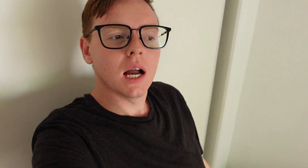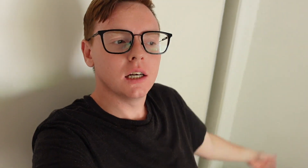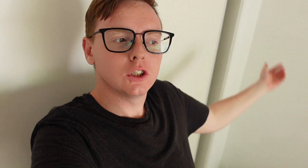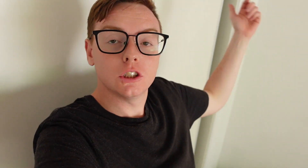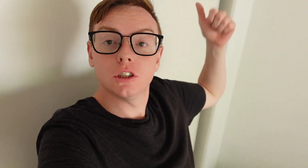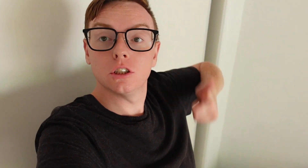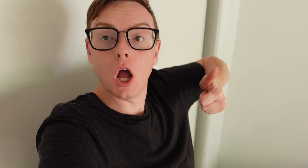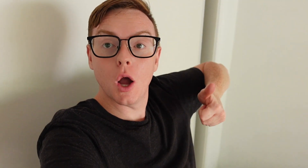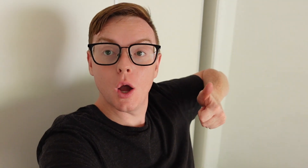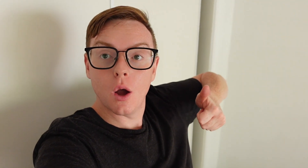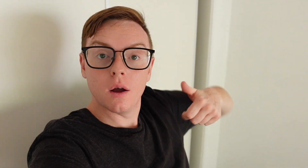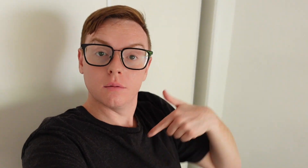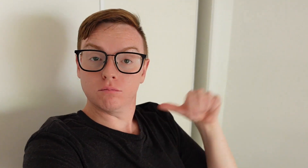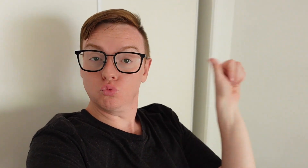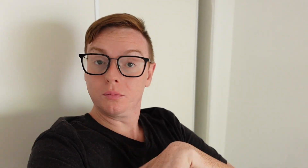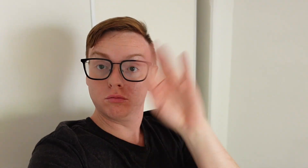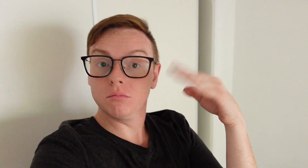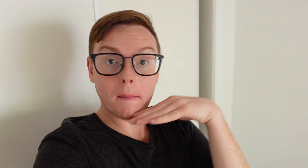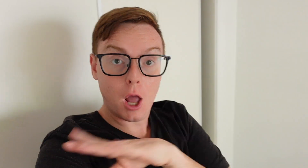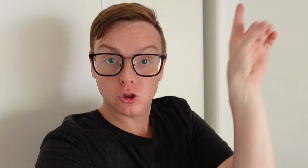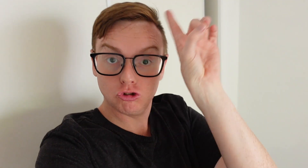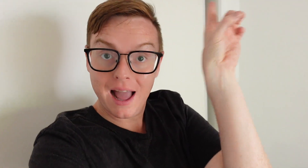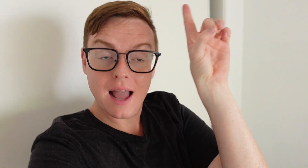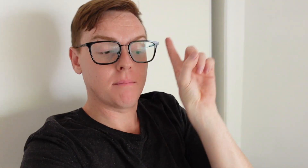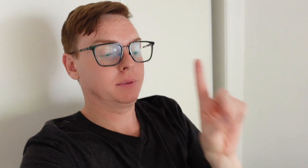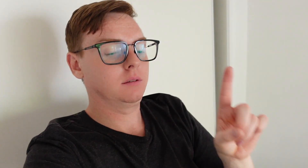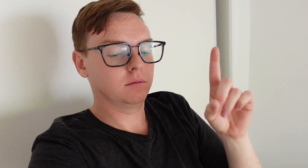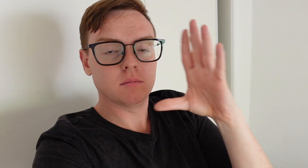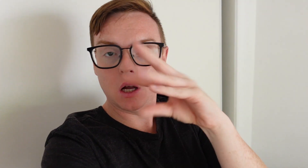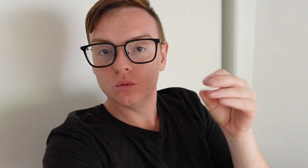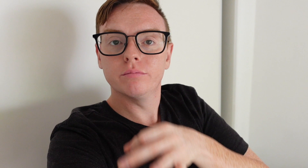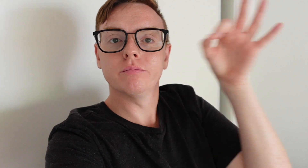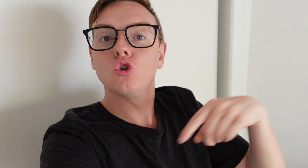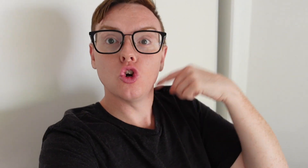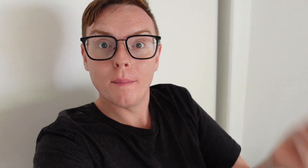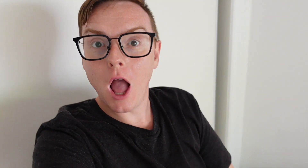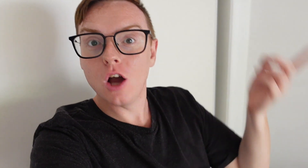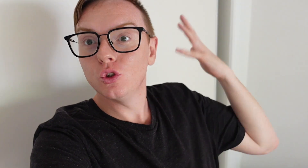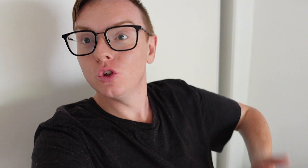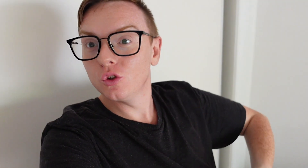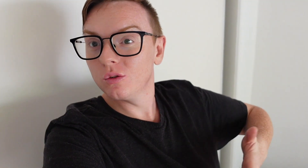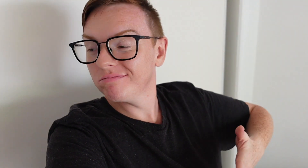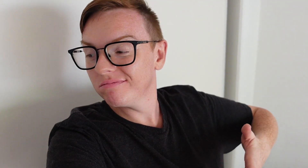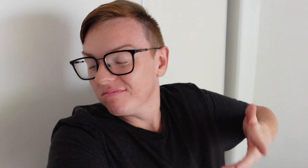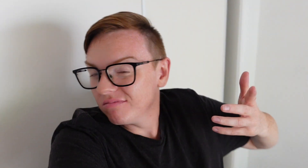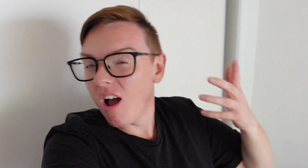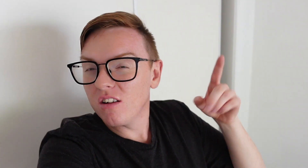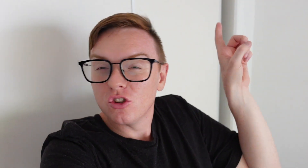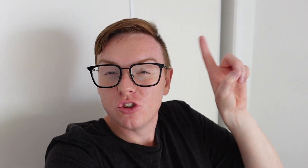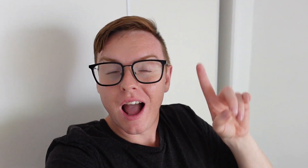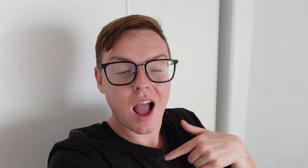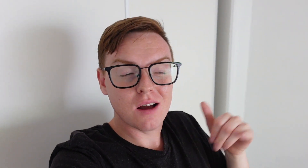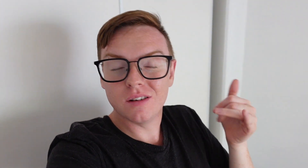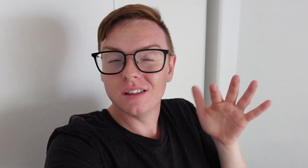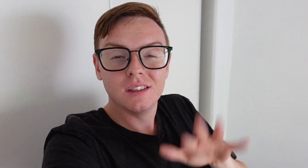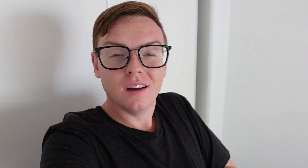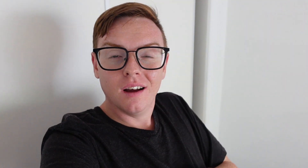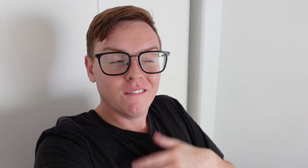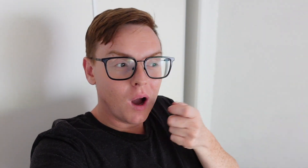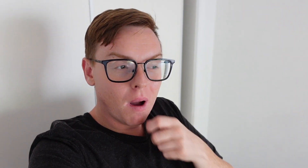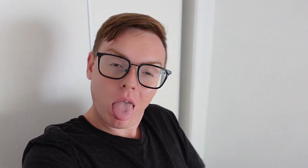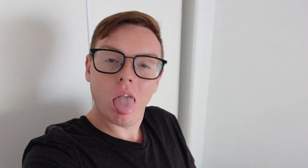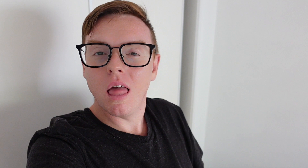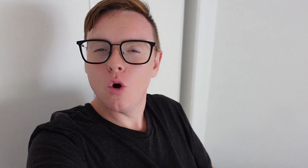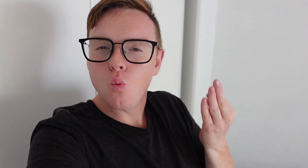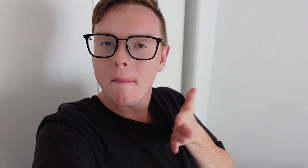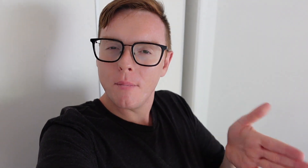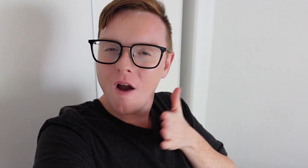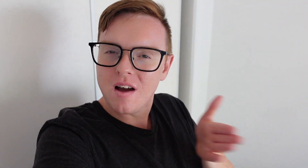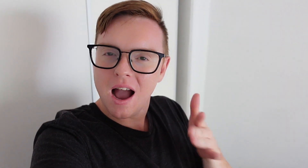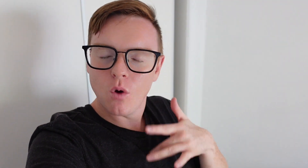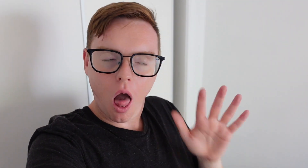I'm supposed to go Melbourne for work today but it got changed to tomorrow. I'm feeling unmotivated today.